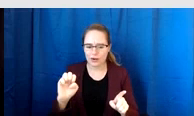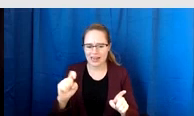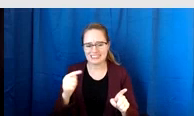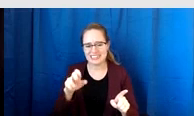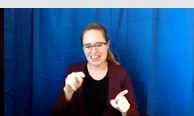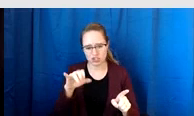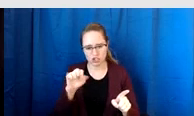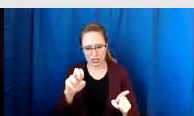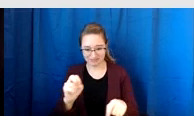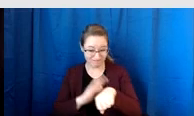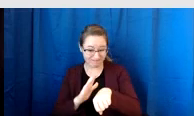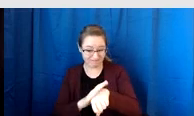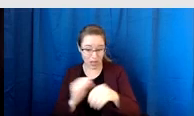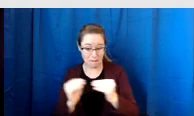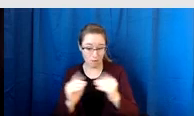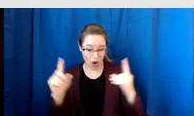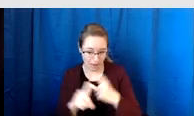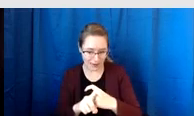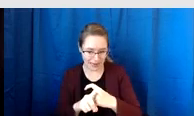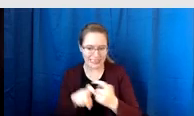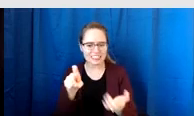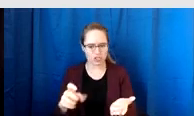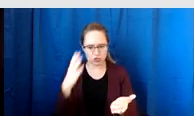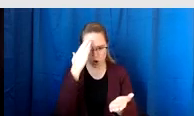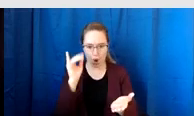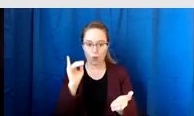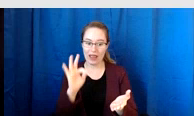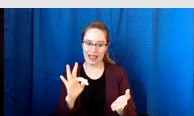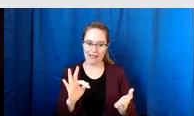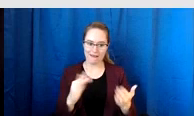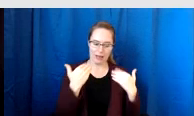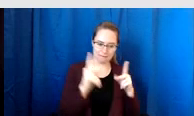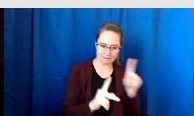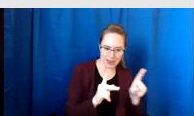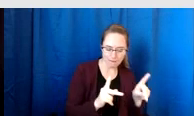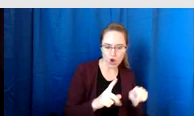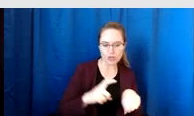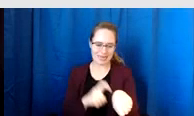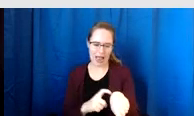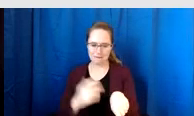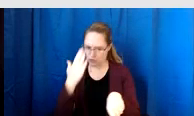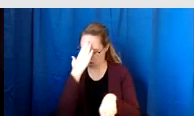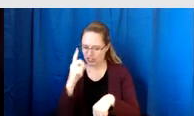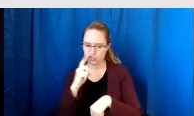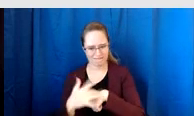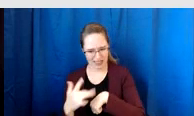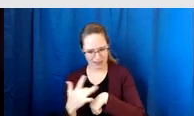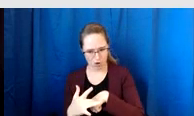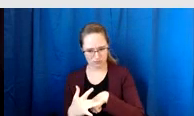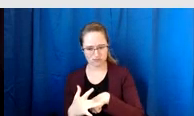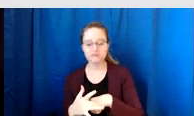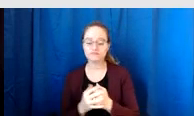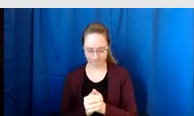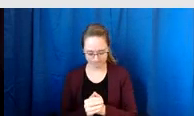and you have to know if resources, human and time and knowledge, are available. And, fortunately, since I wrote this slide,